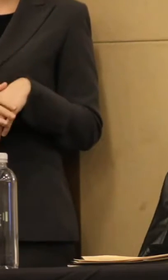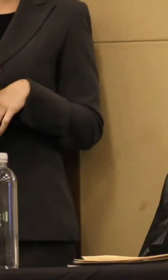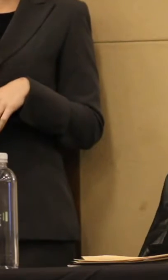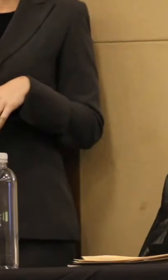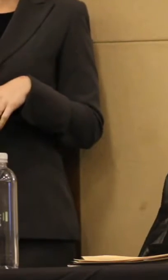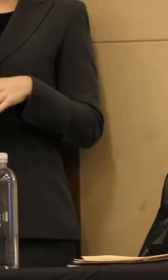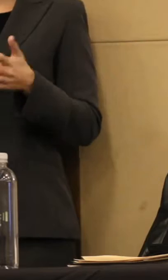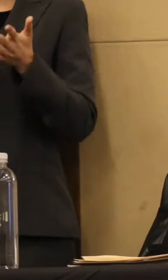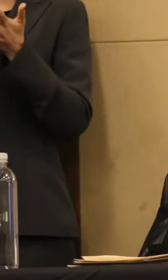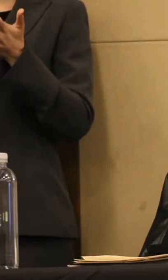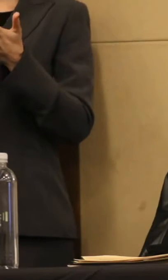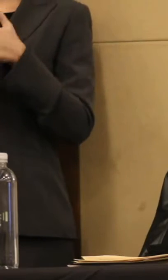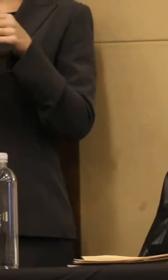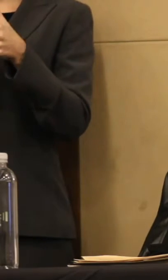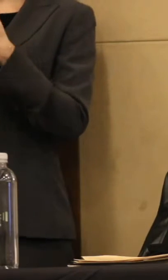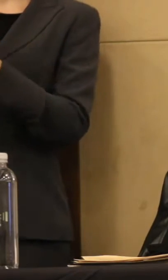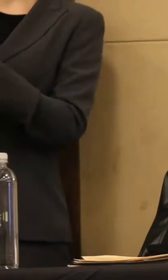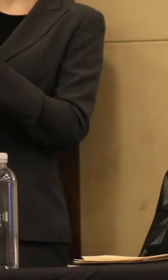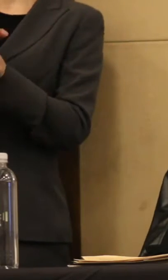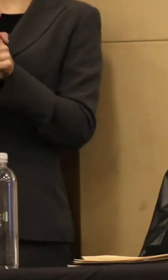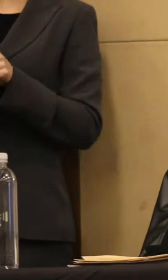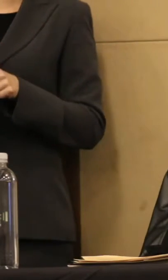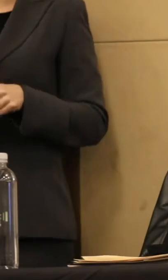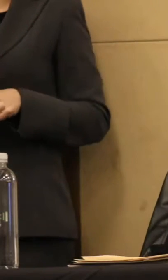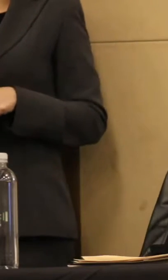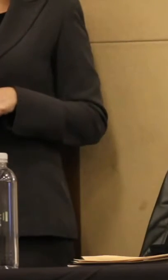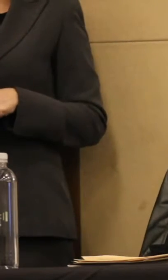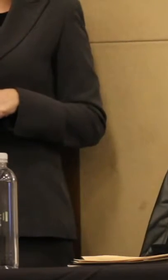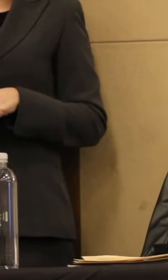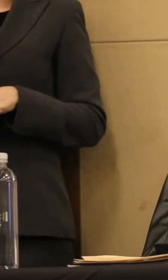It's the one thing that can really change attitudes.